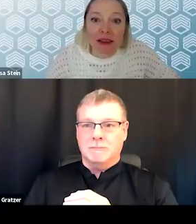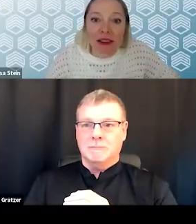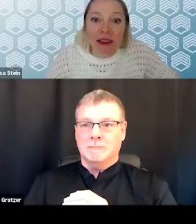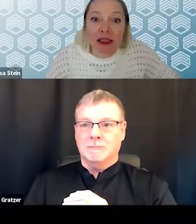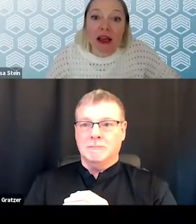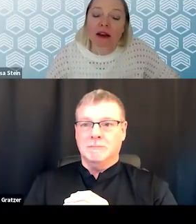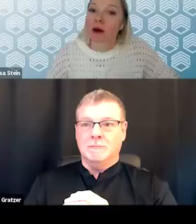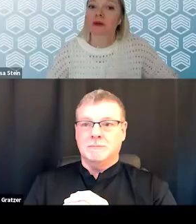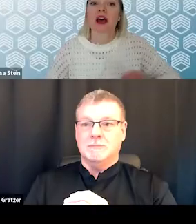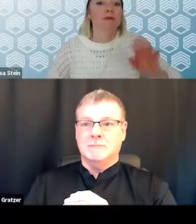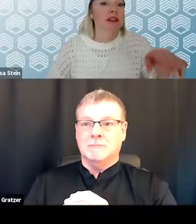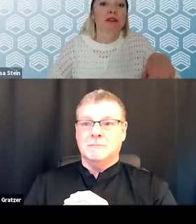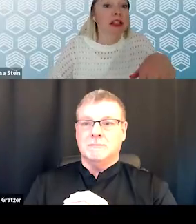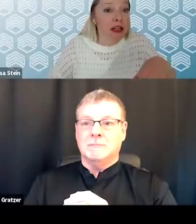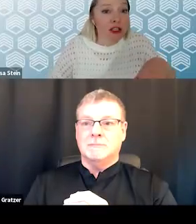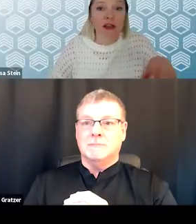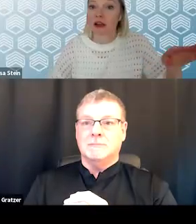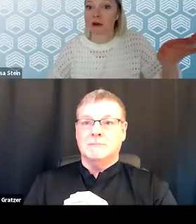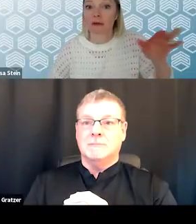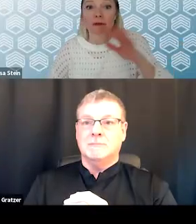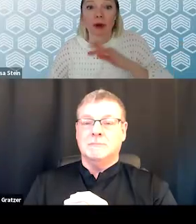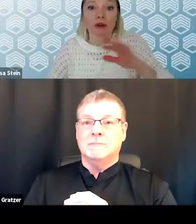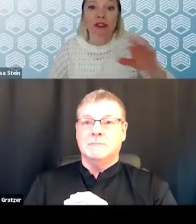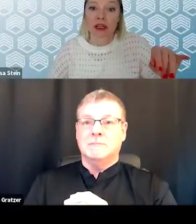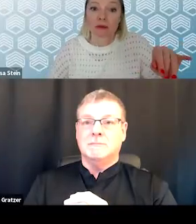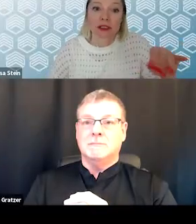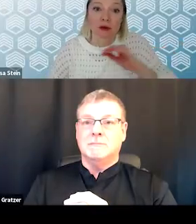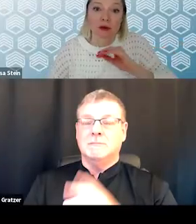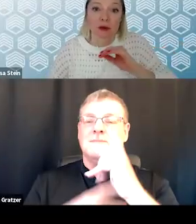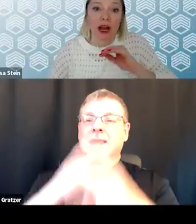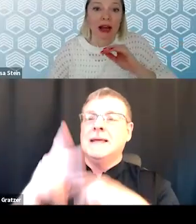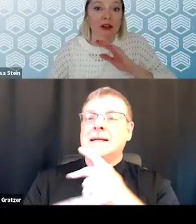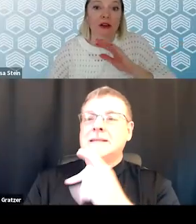Let's see. Types of clinicians on both teams. So someone asked,